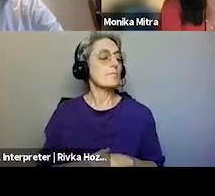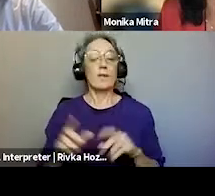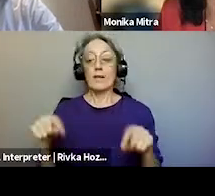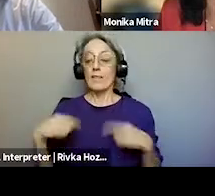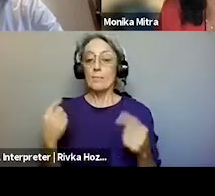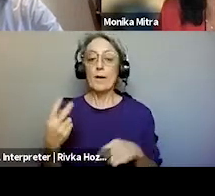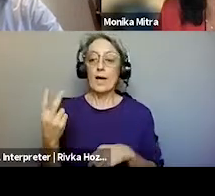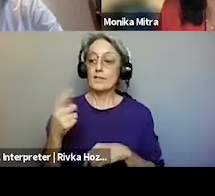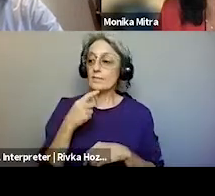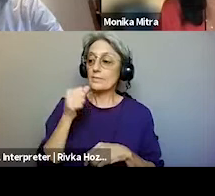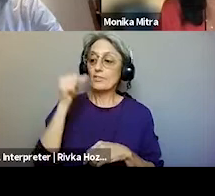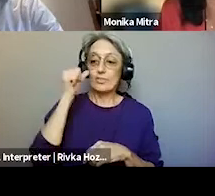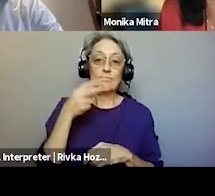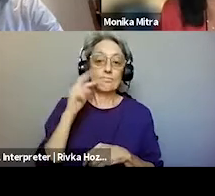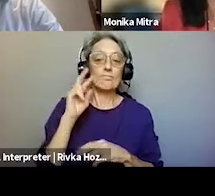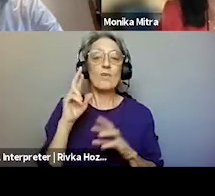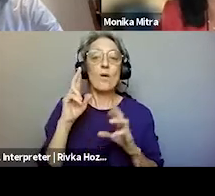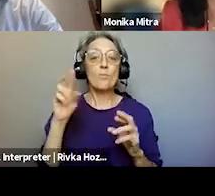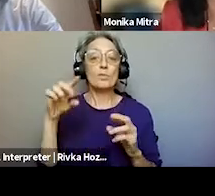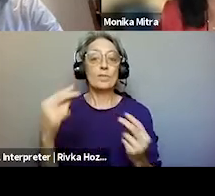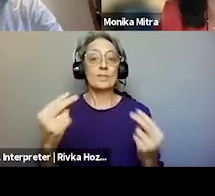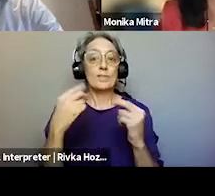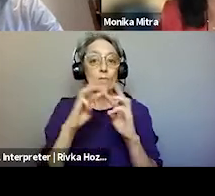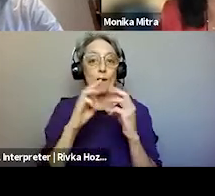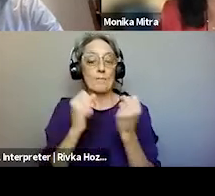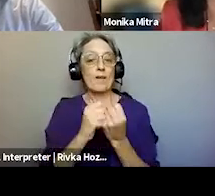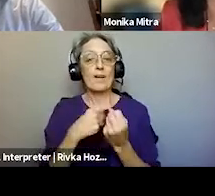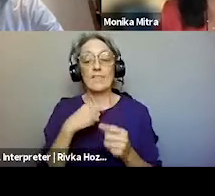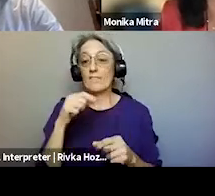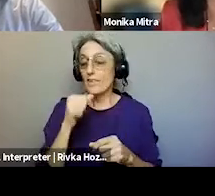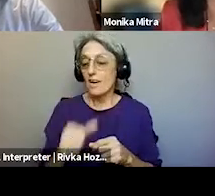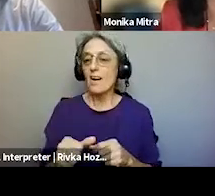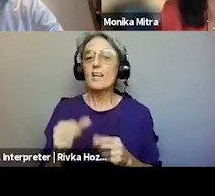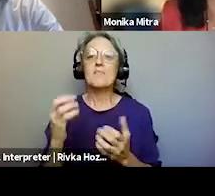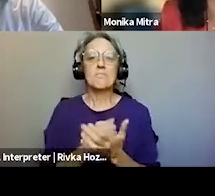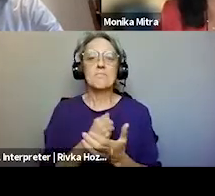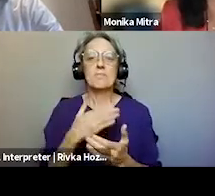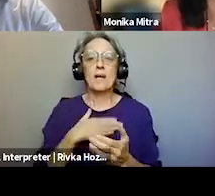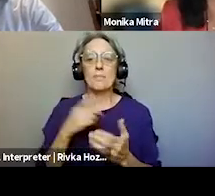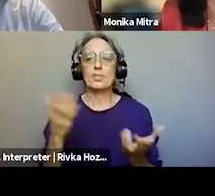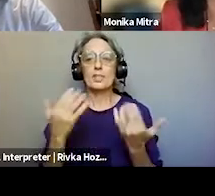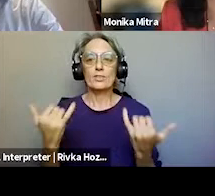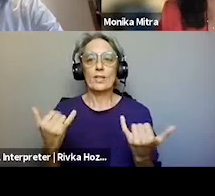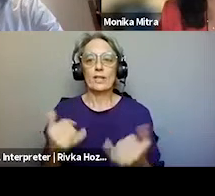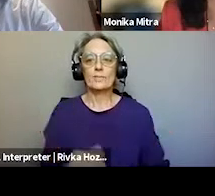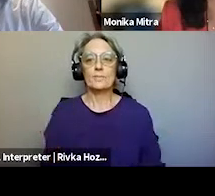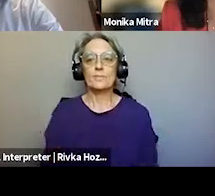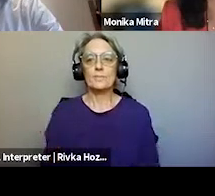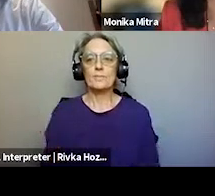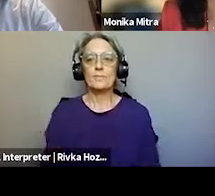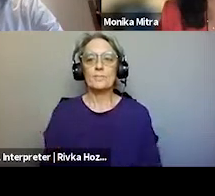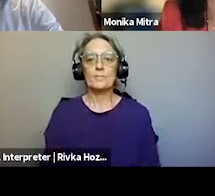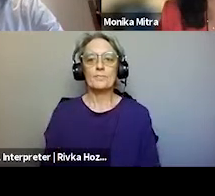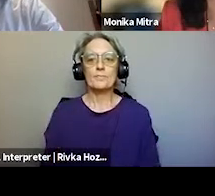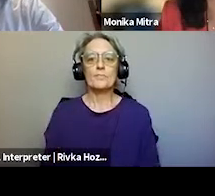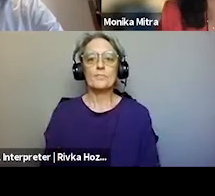that’s okay. I wanted to do like we did yesterday and just take a moment to catch up to speed by